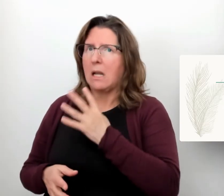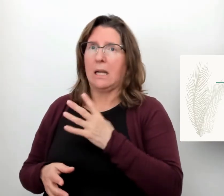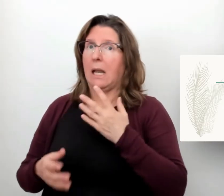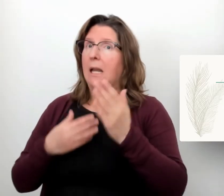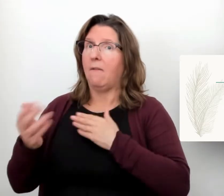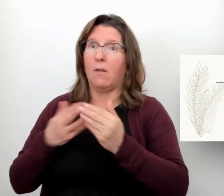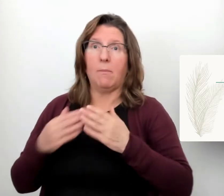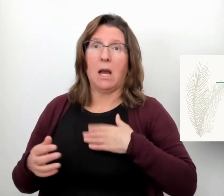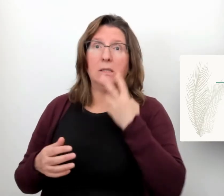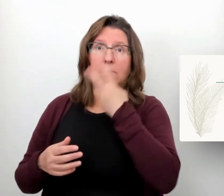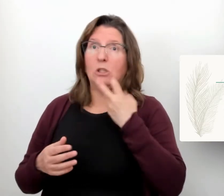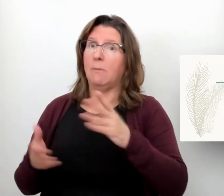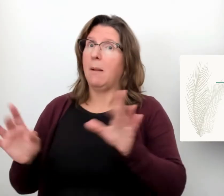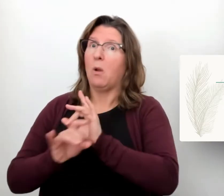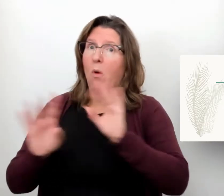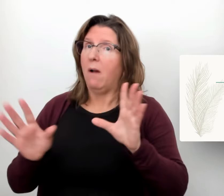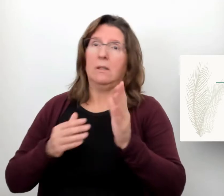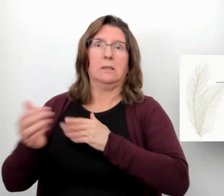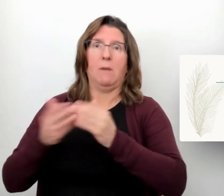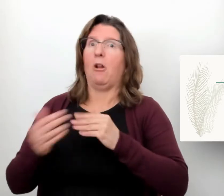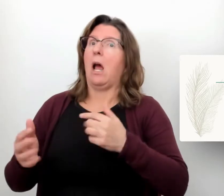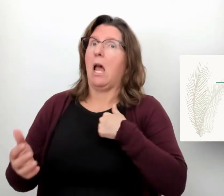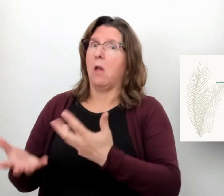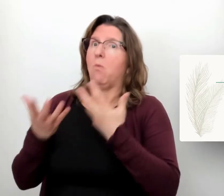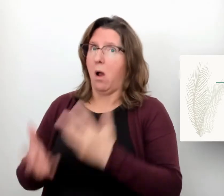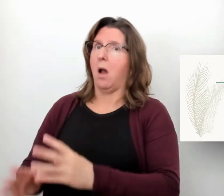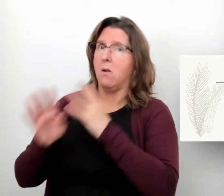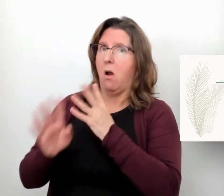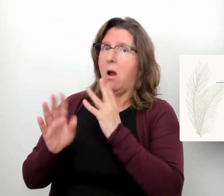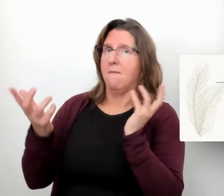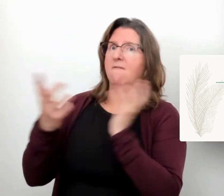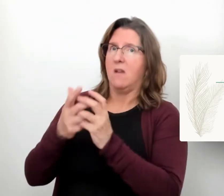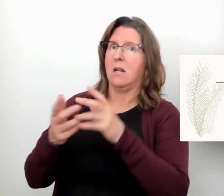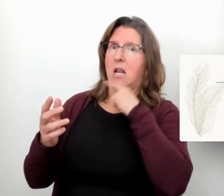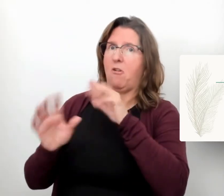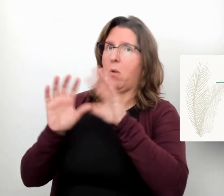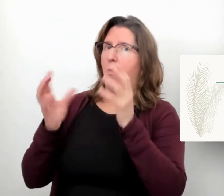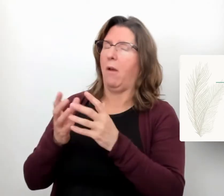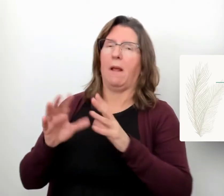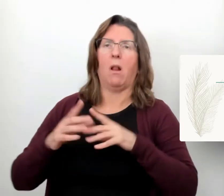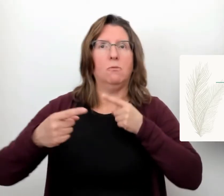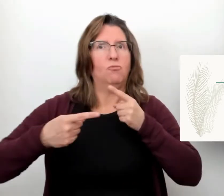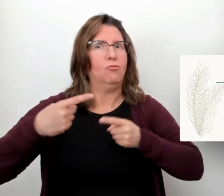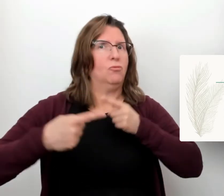They were negative about sign language. They said they only wanted to speak even though their speech wasn't intelligible.